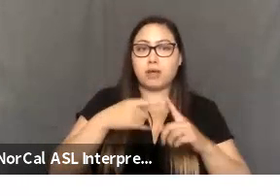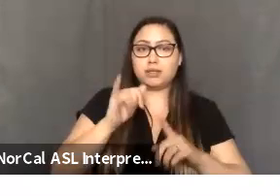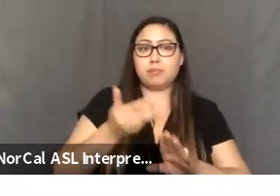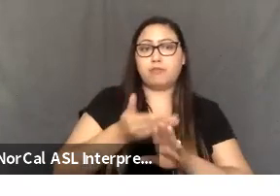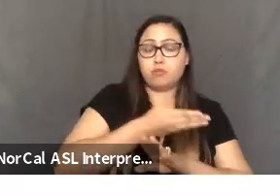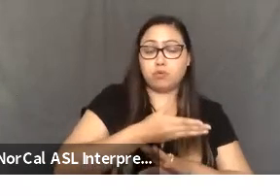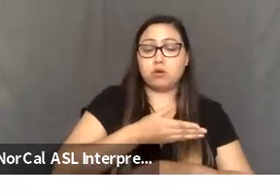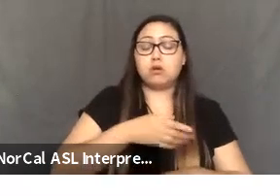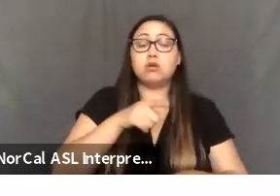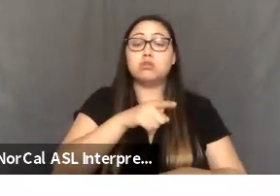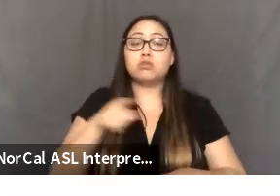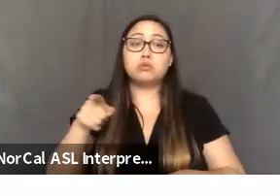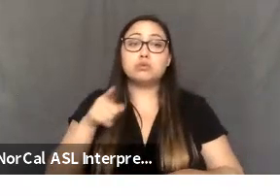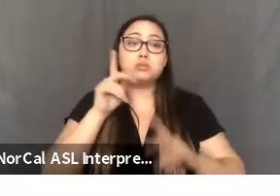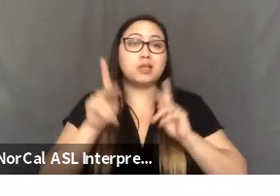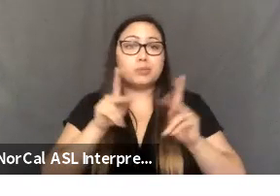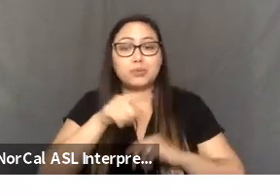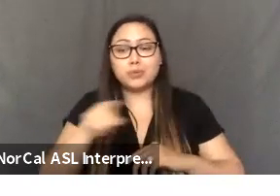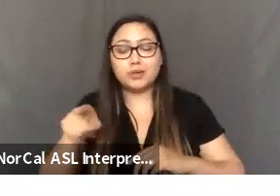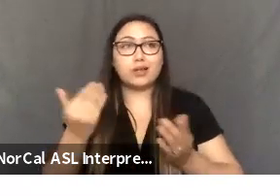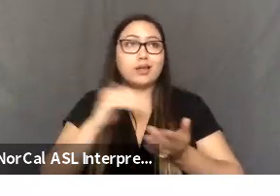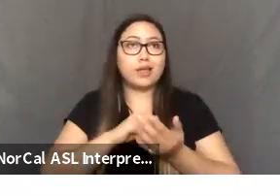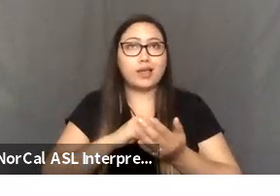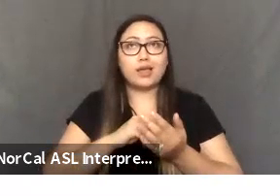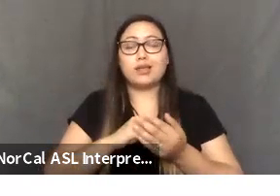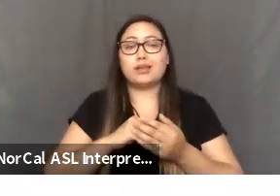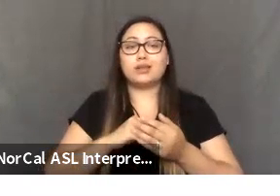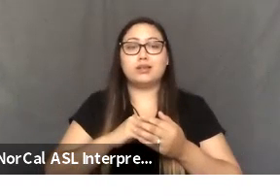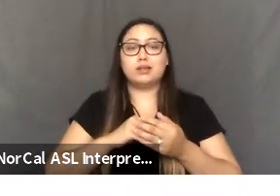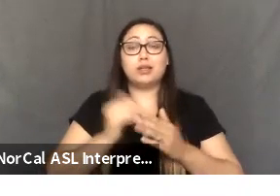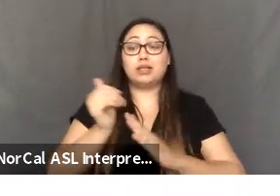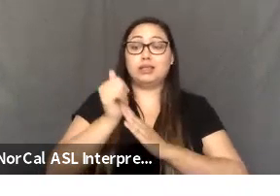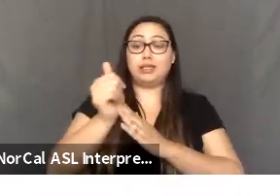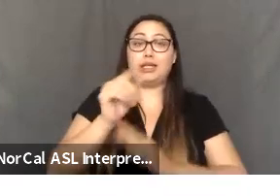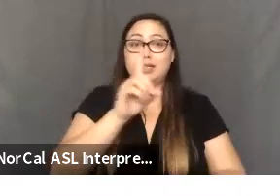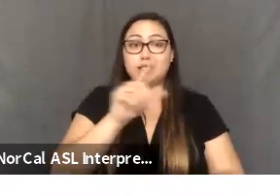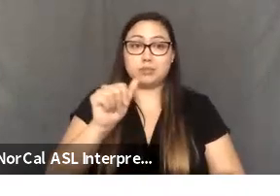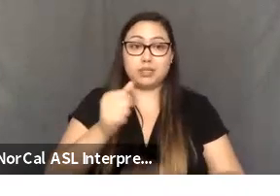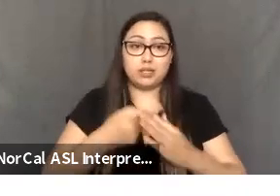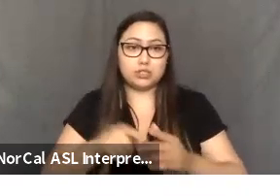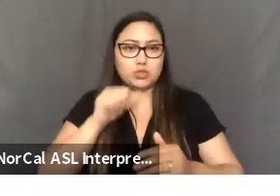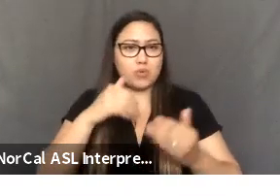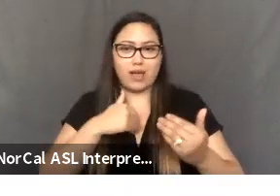who, again, were leading disability initiatives did not necessarily have control over what was